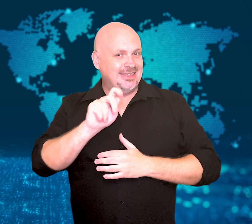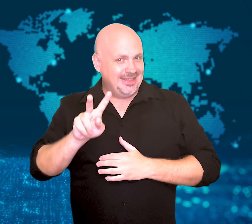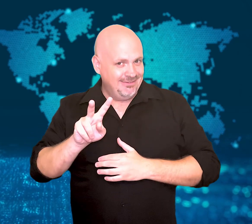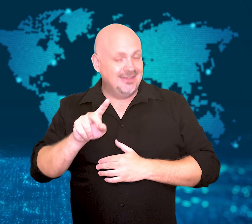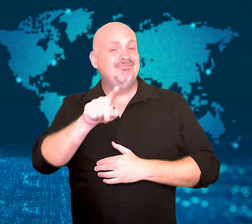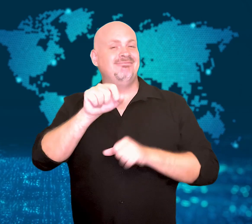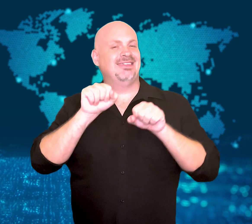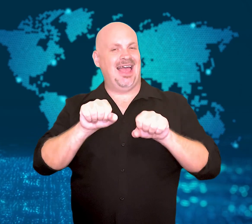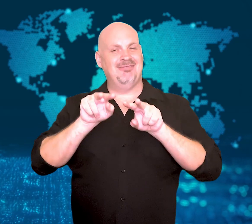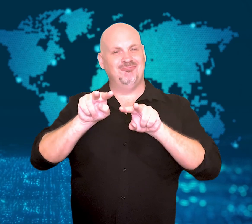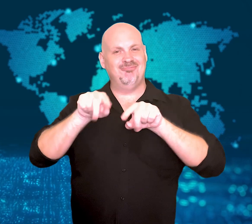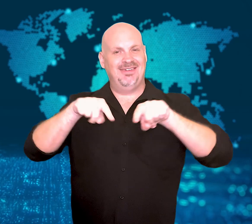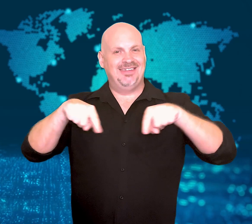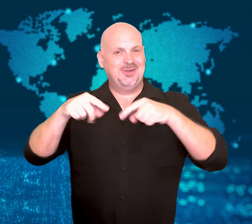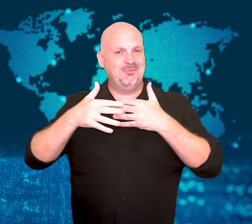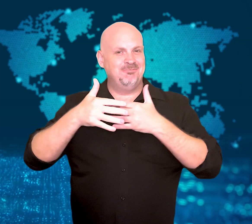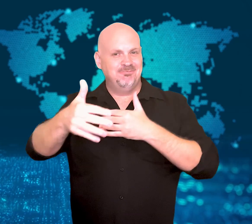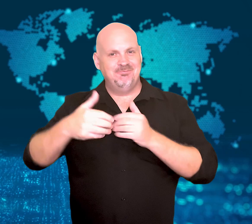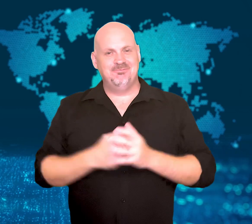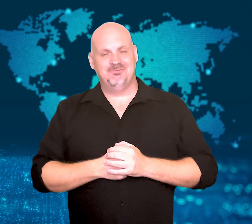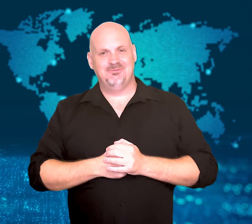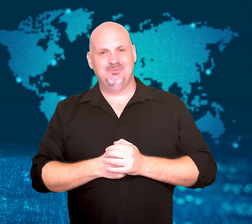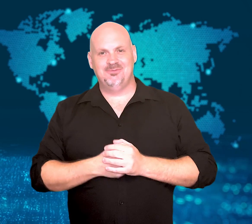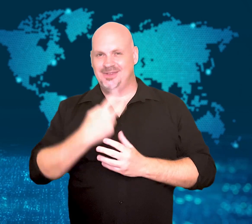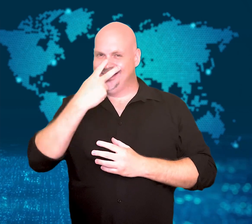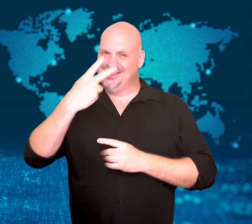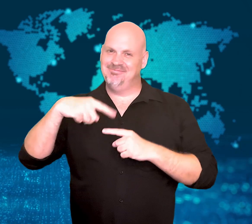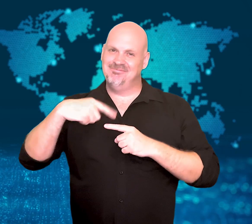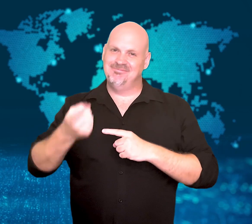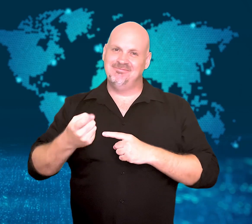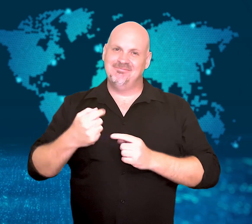to get new video updates! See you next time!